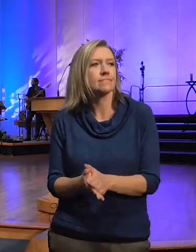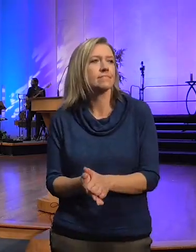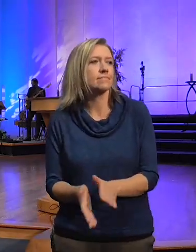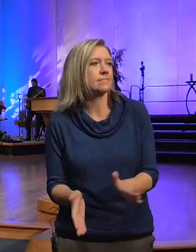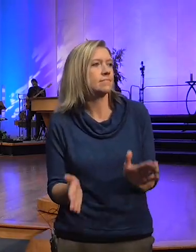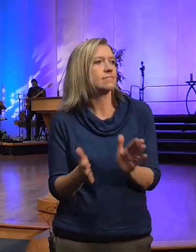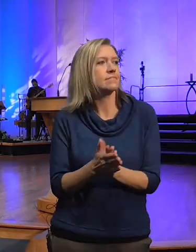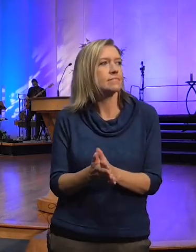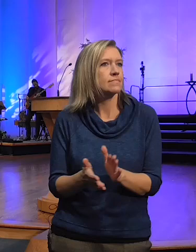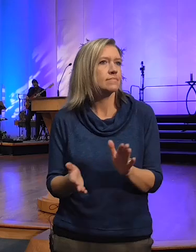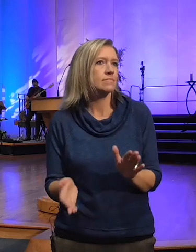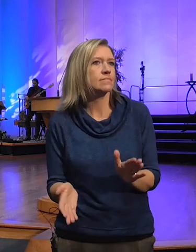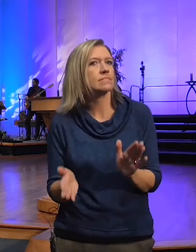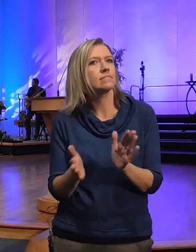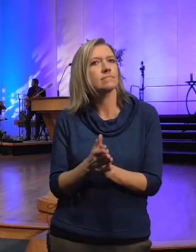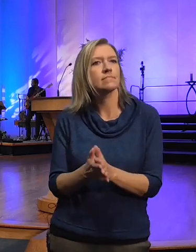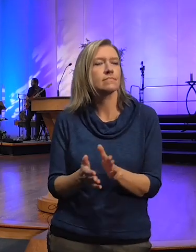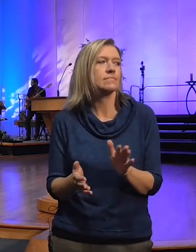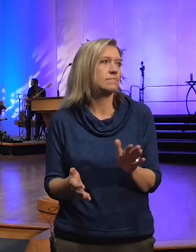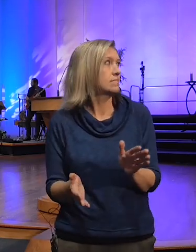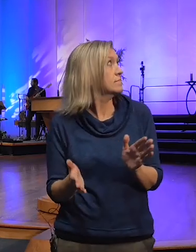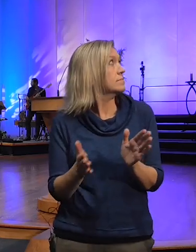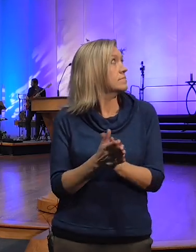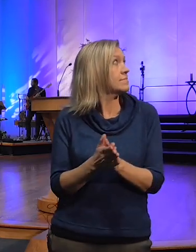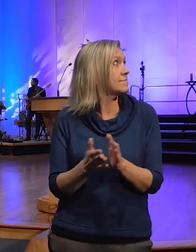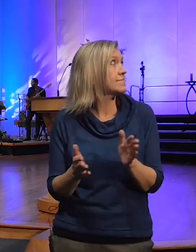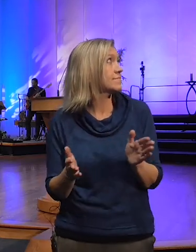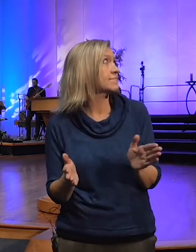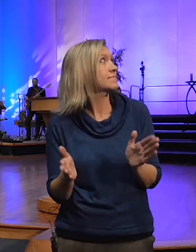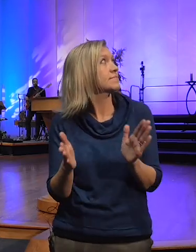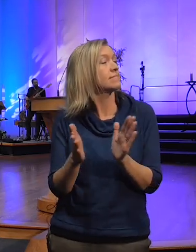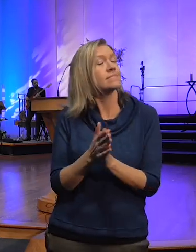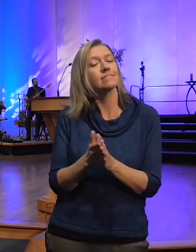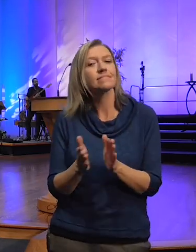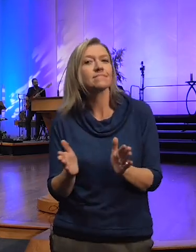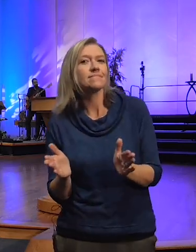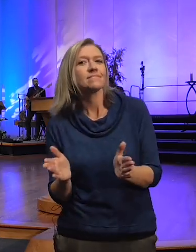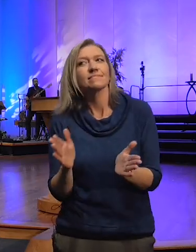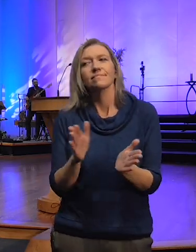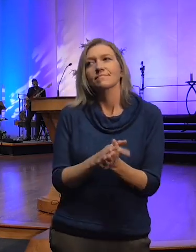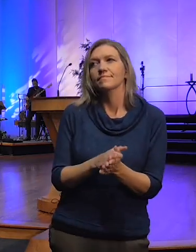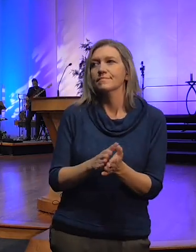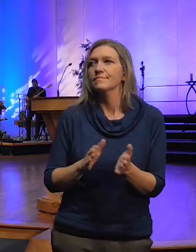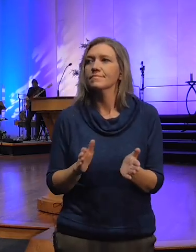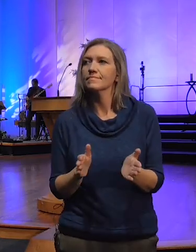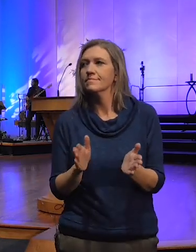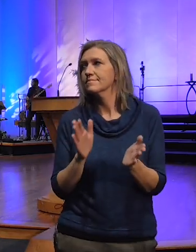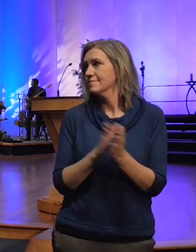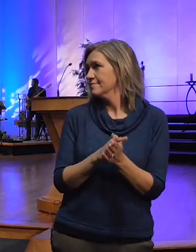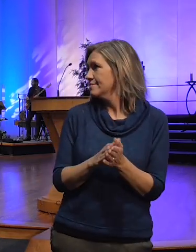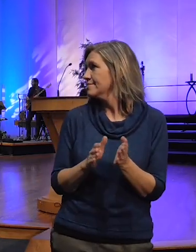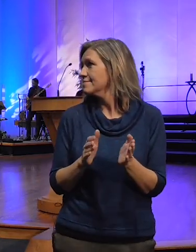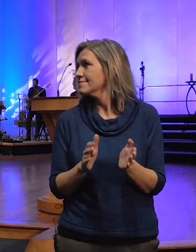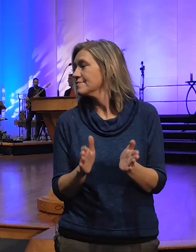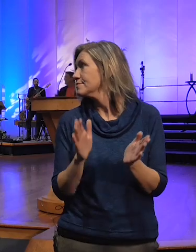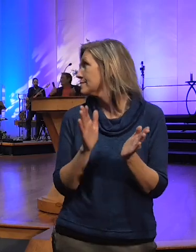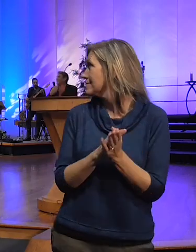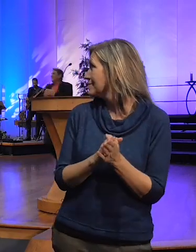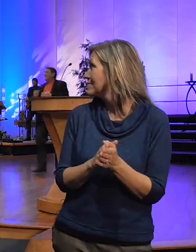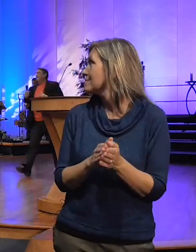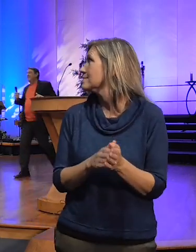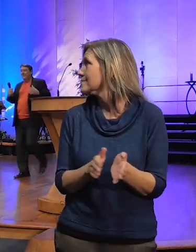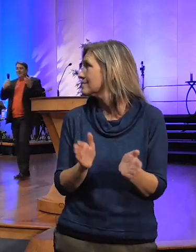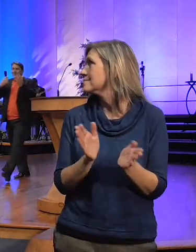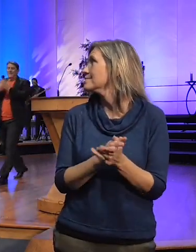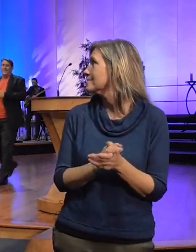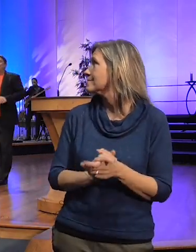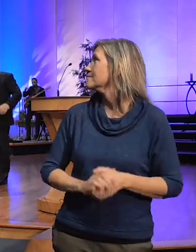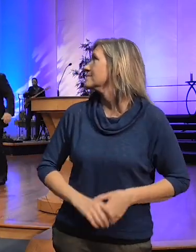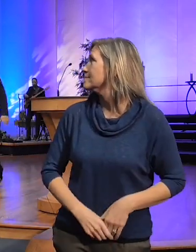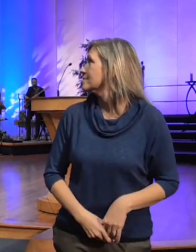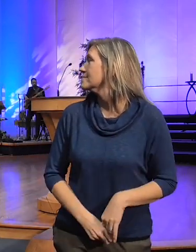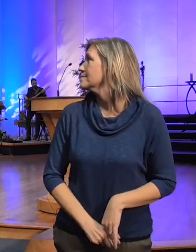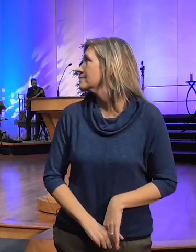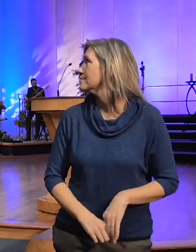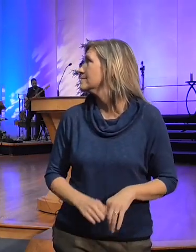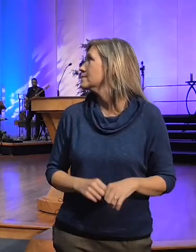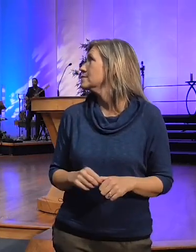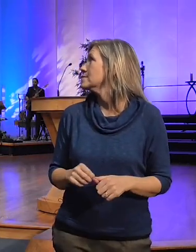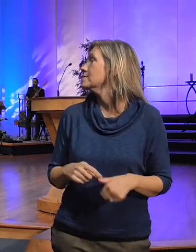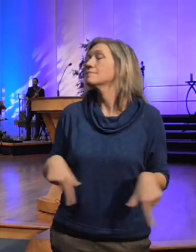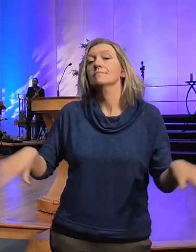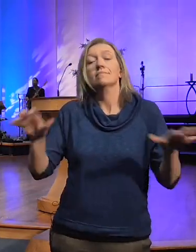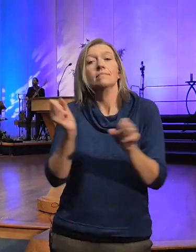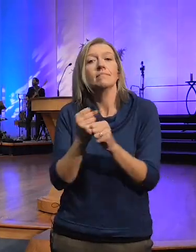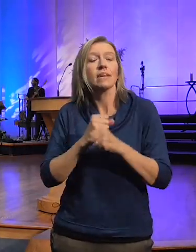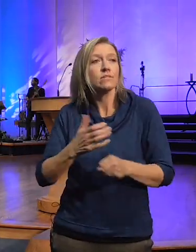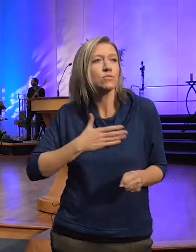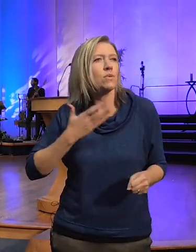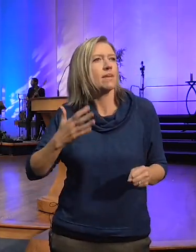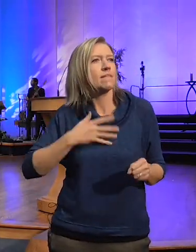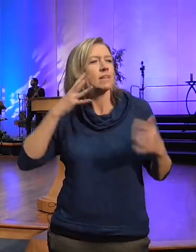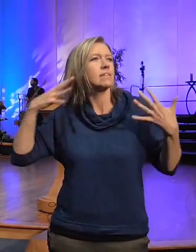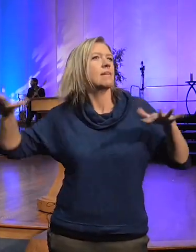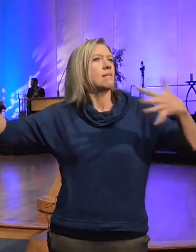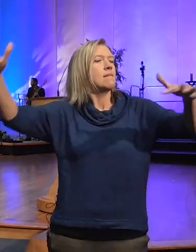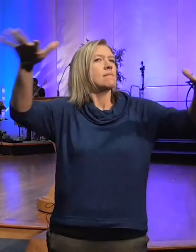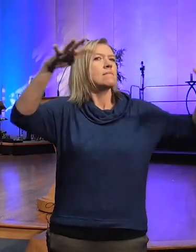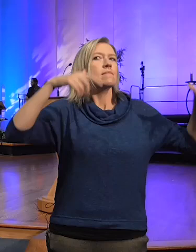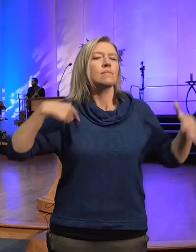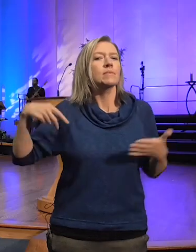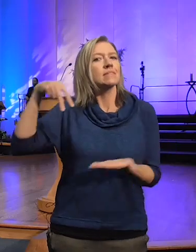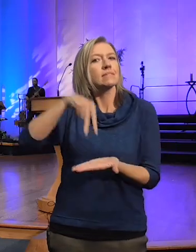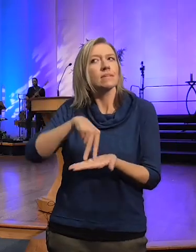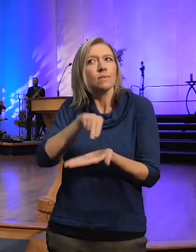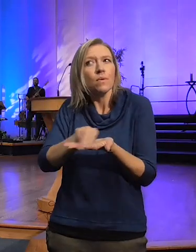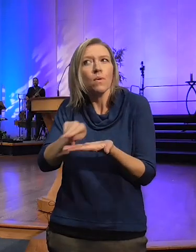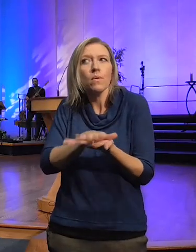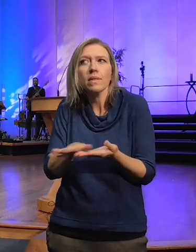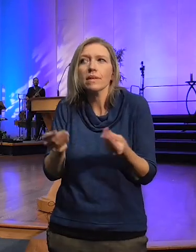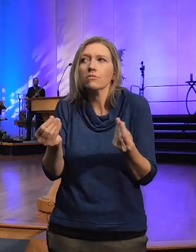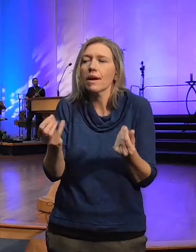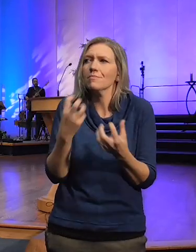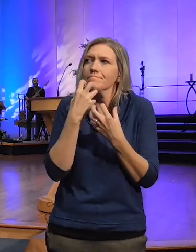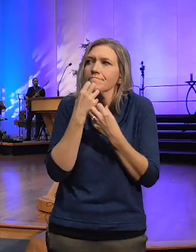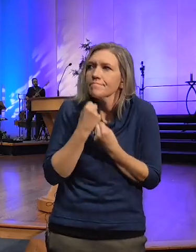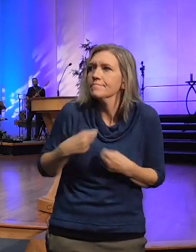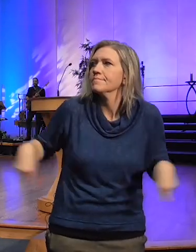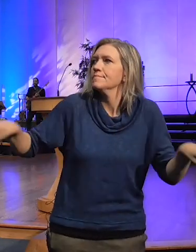guys let us make a joyful sound here we stand on Holy Ground let us make a joyful